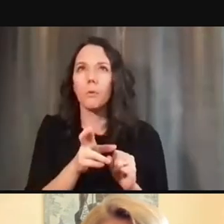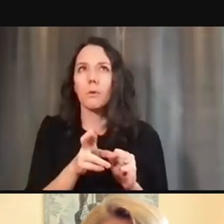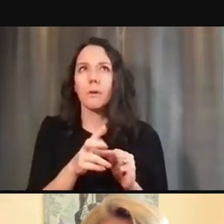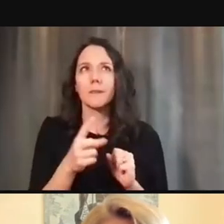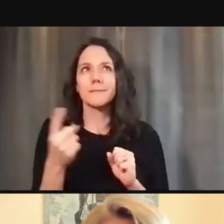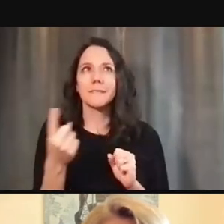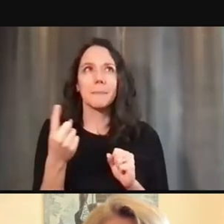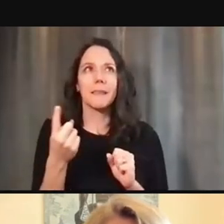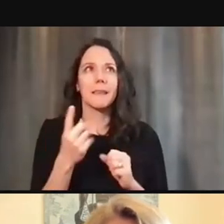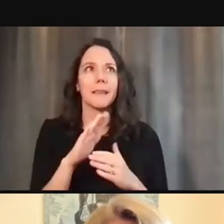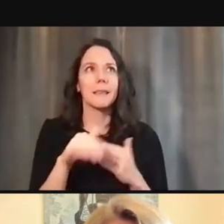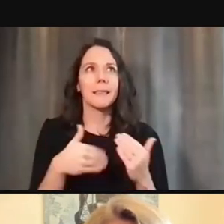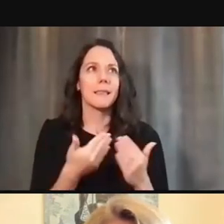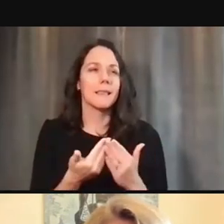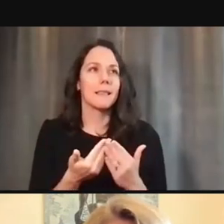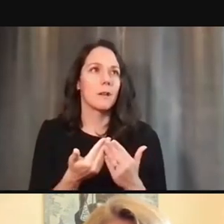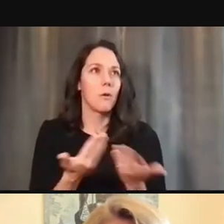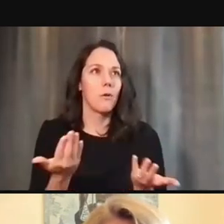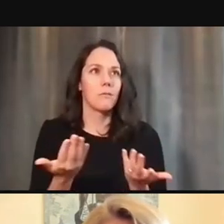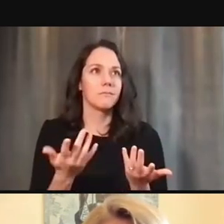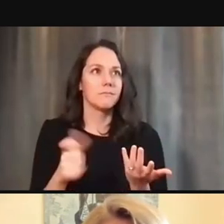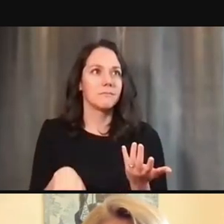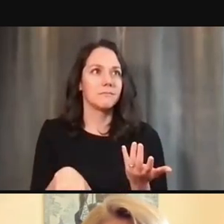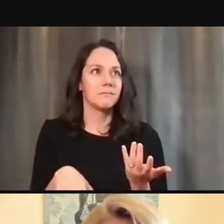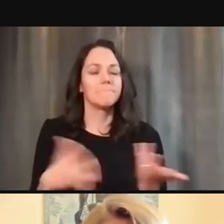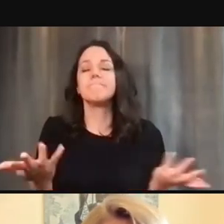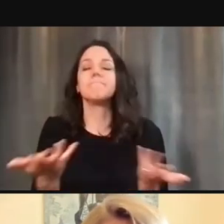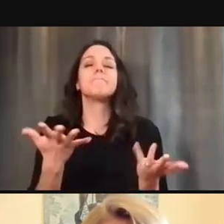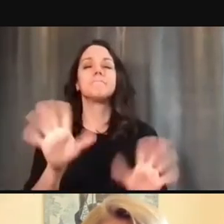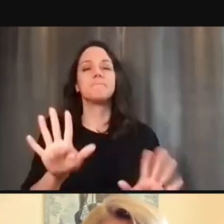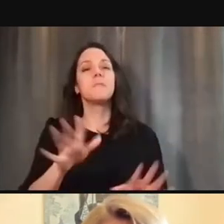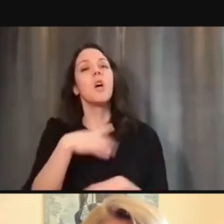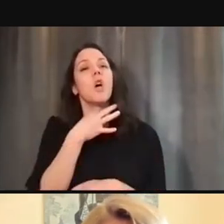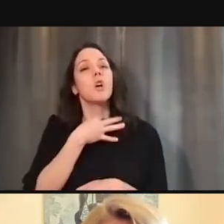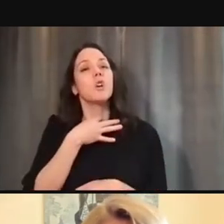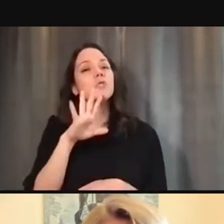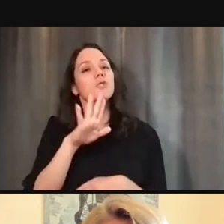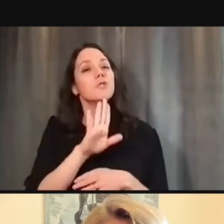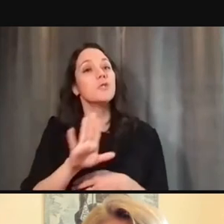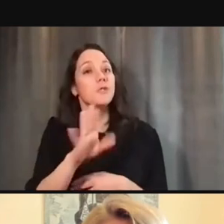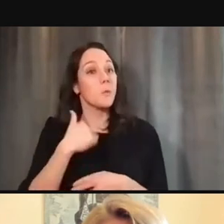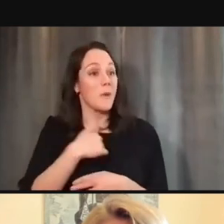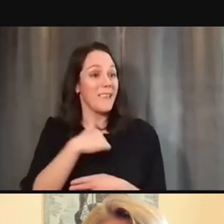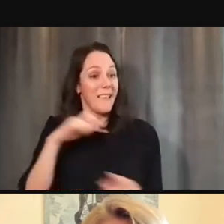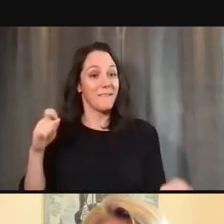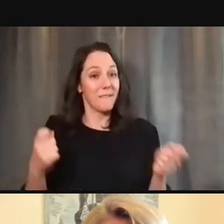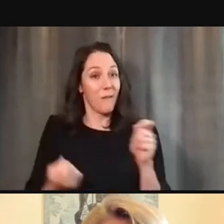obligation is of our space and how we evolve in the next ten years?